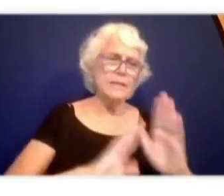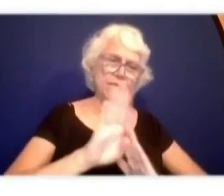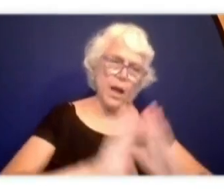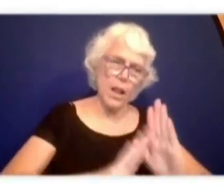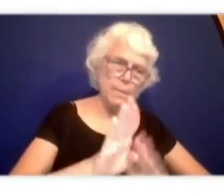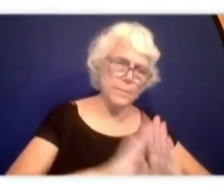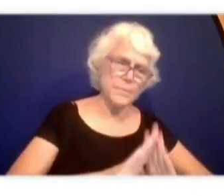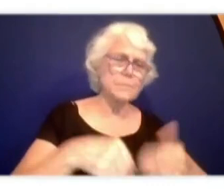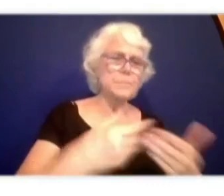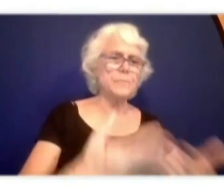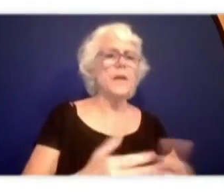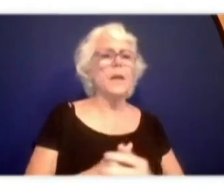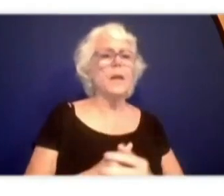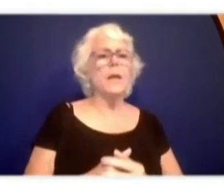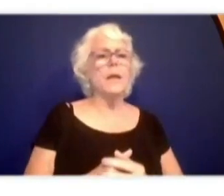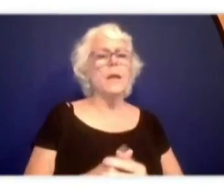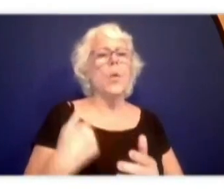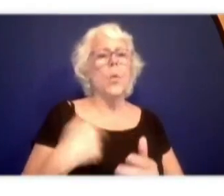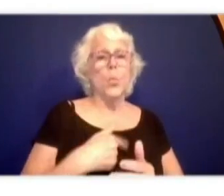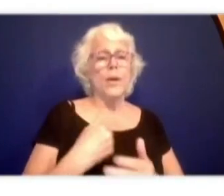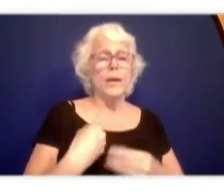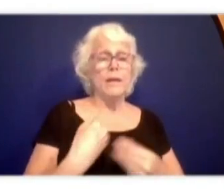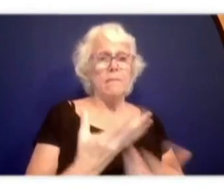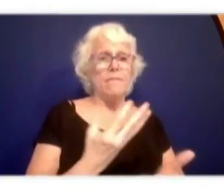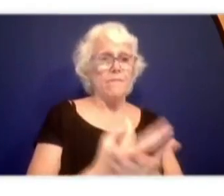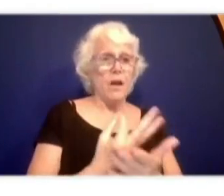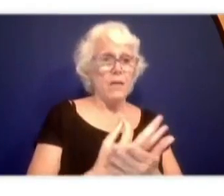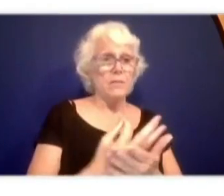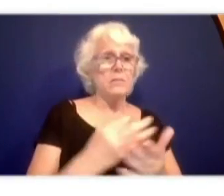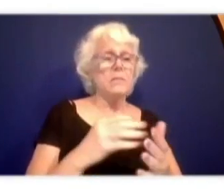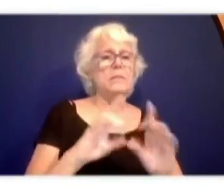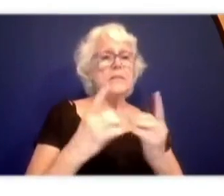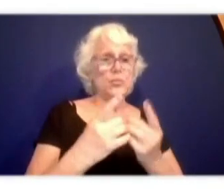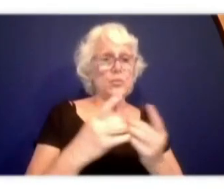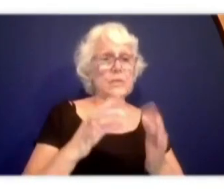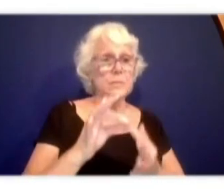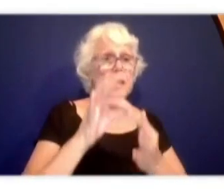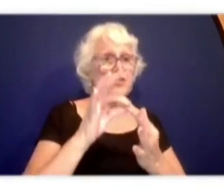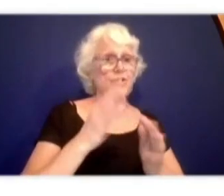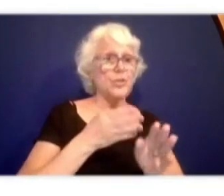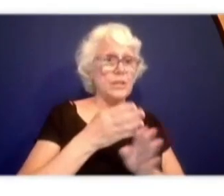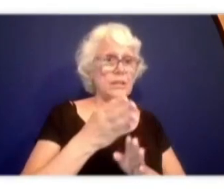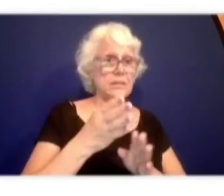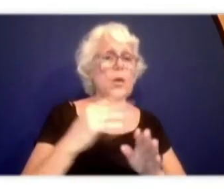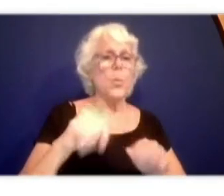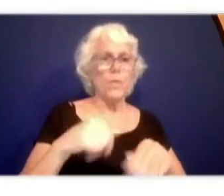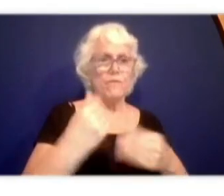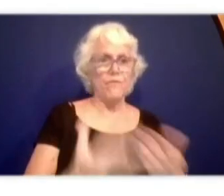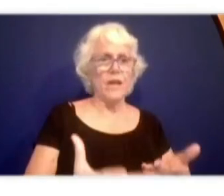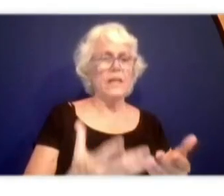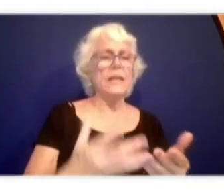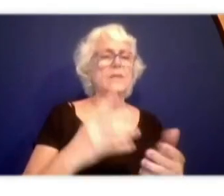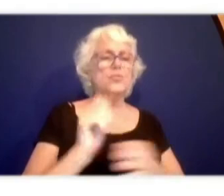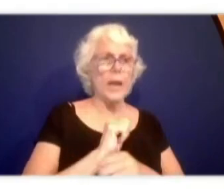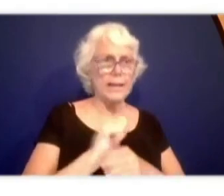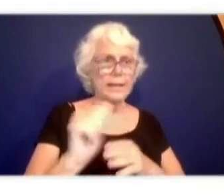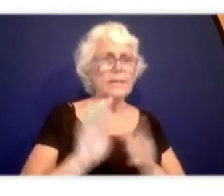When we fund district specialist positions, we are funding the training and development of our master teachers and subsequently,